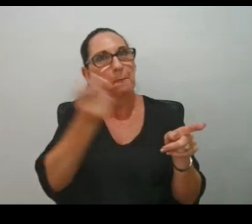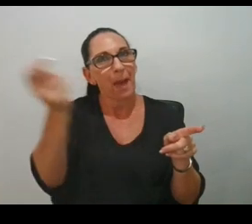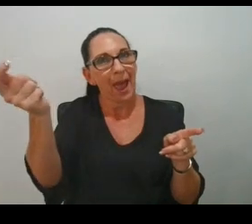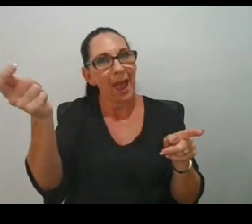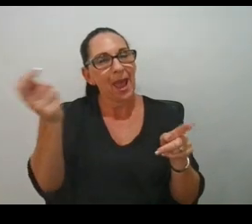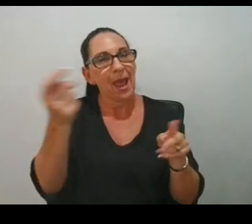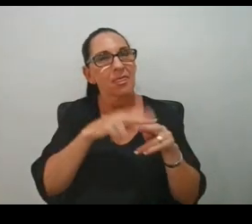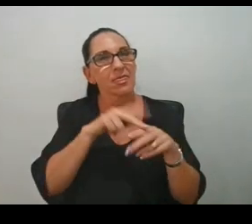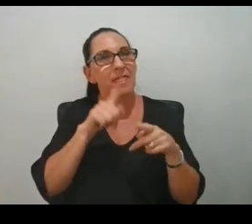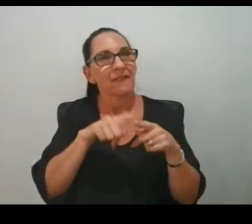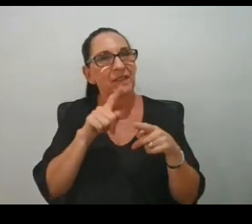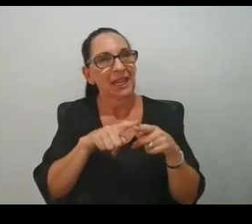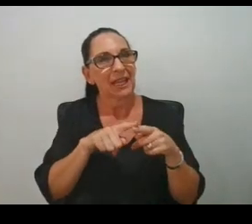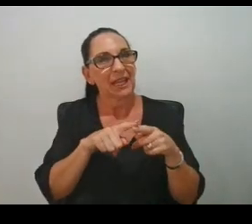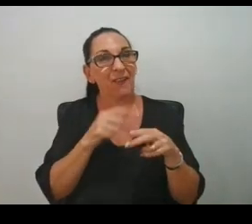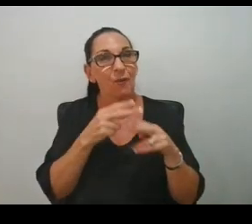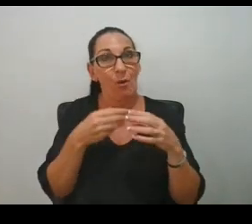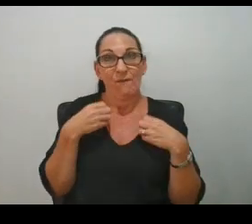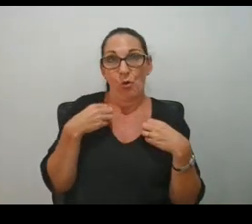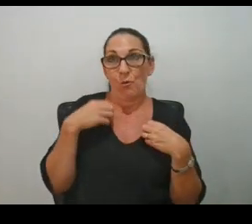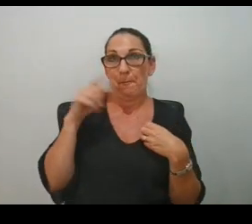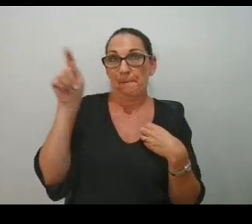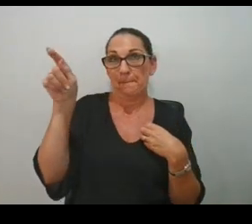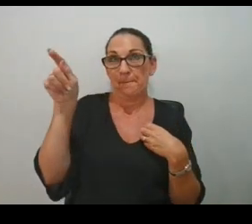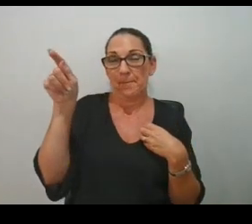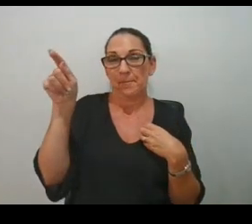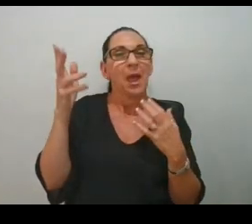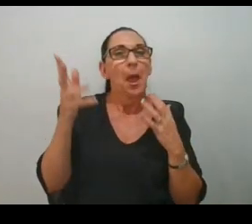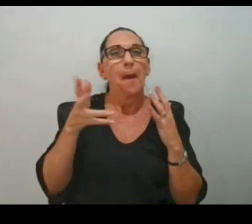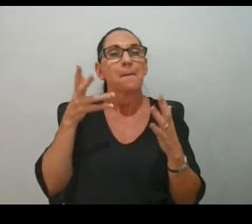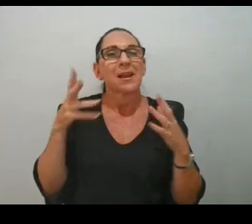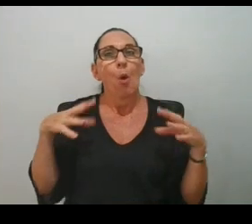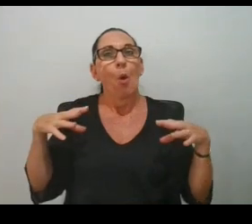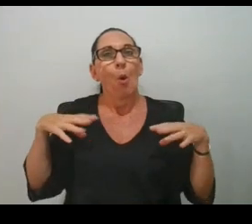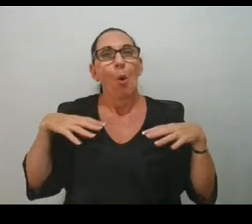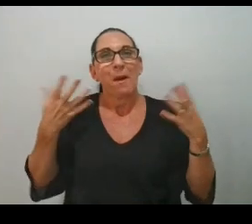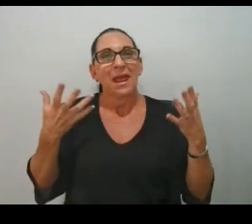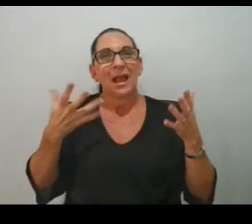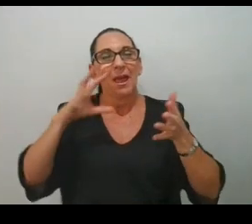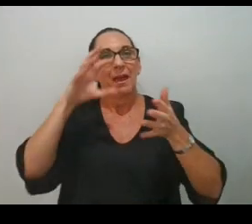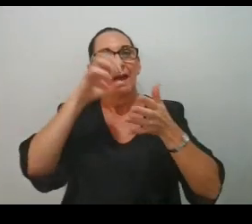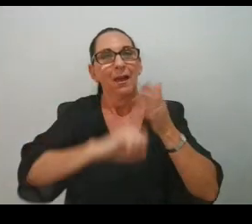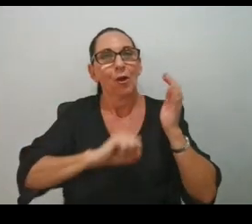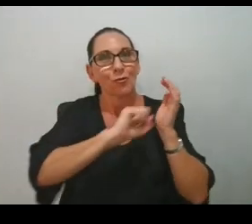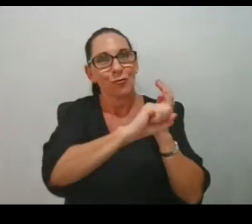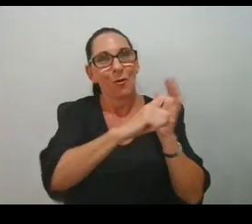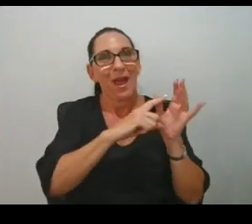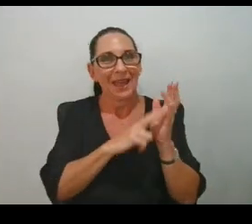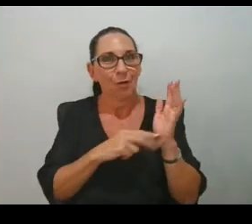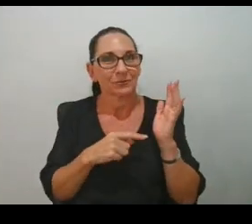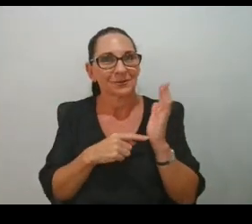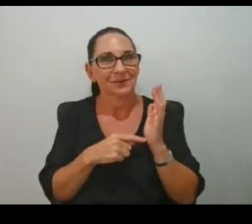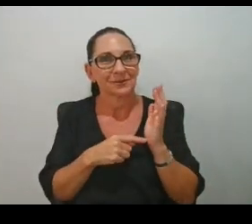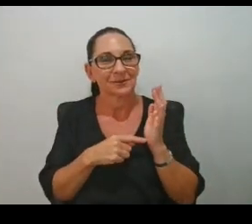that amount is automatically deducted from your account so when you go and claim the invoice we